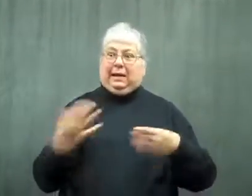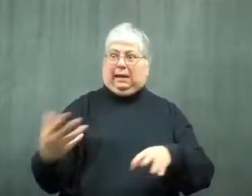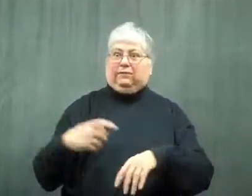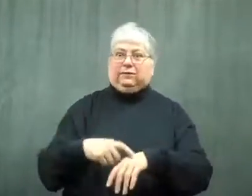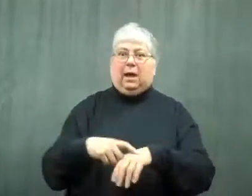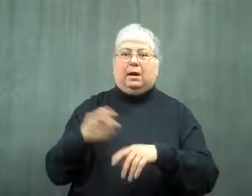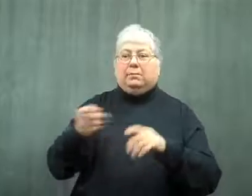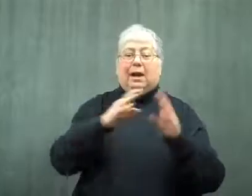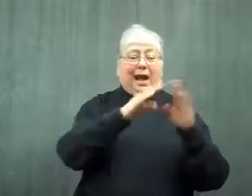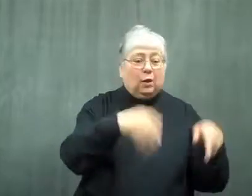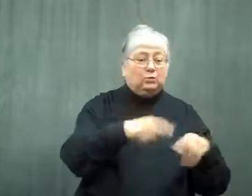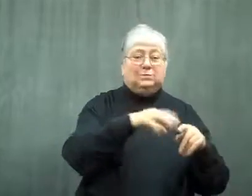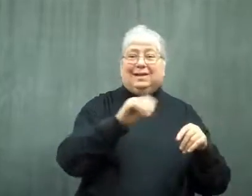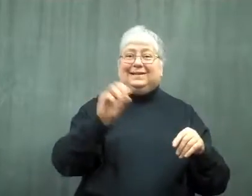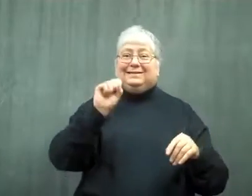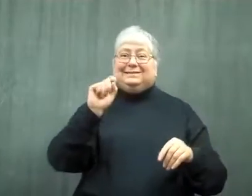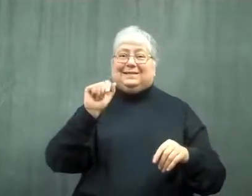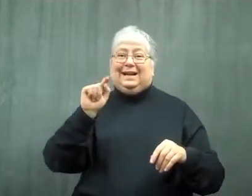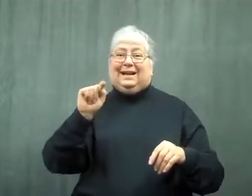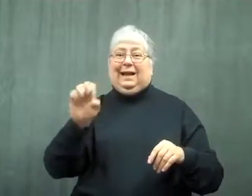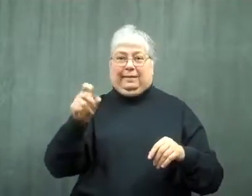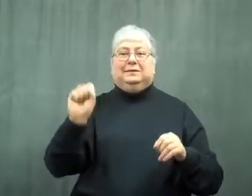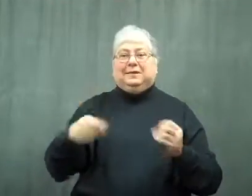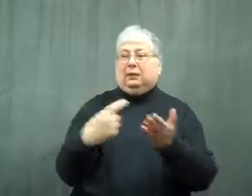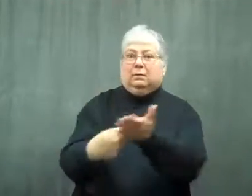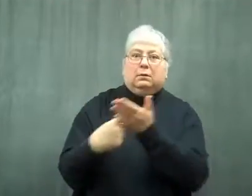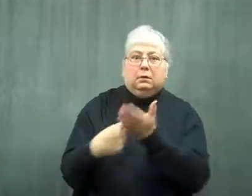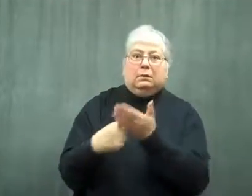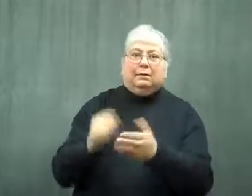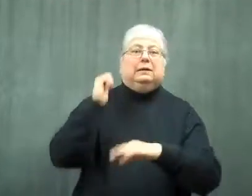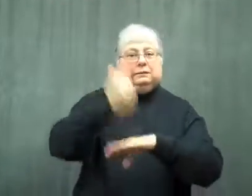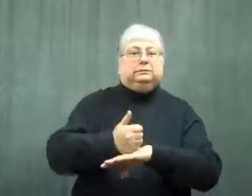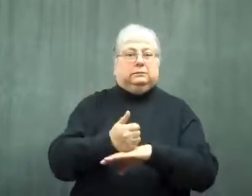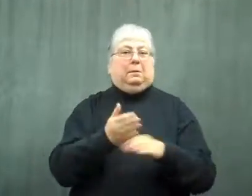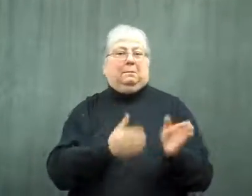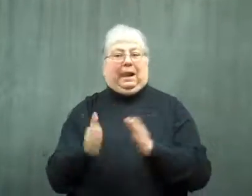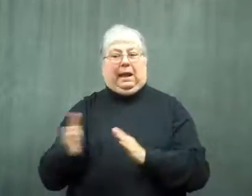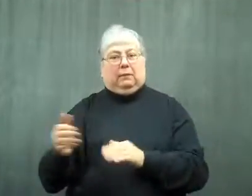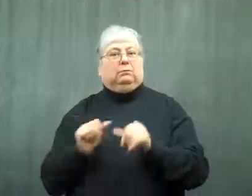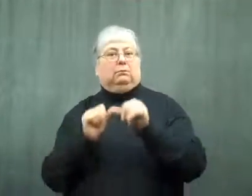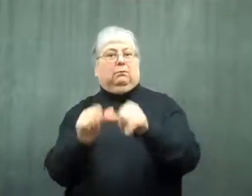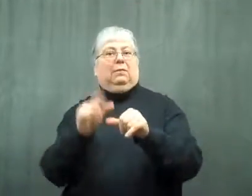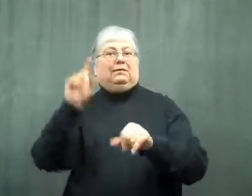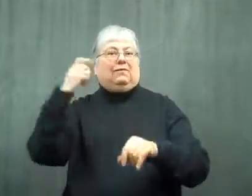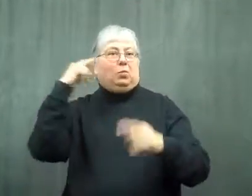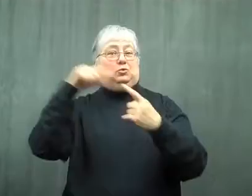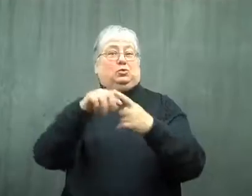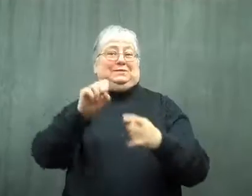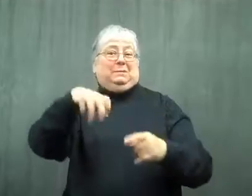This gives the House and Senate time to work out a budget plan for now to September 30.